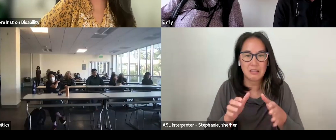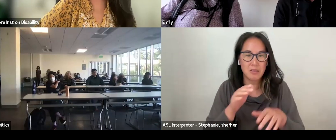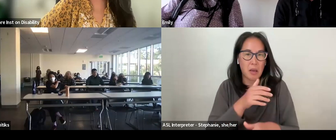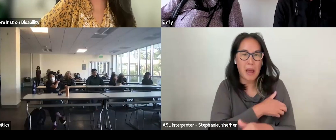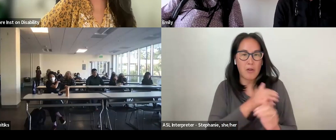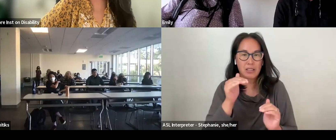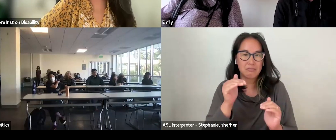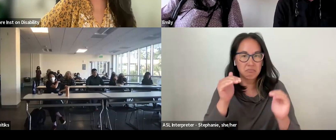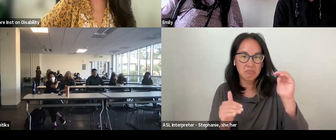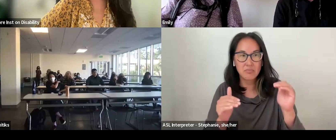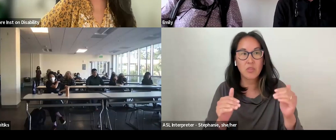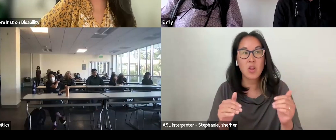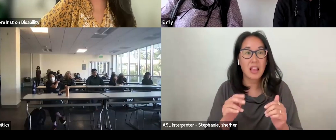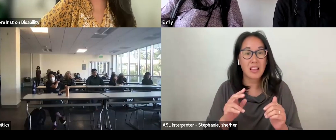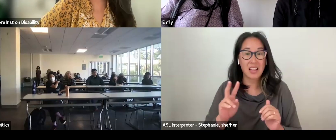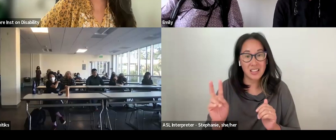Or, "That's not good enough."